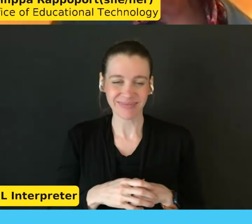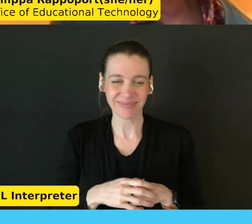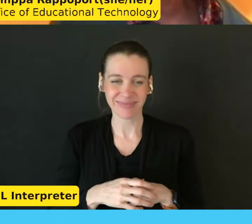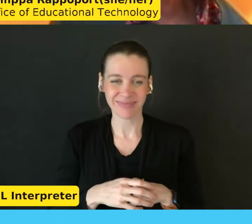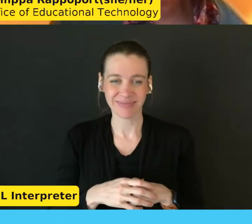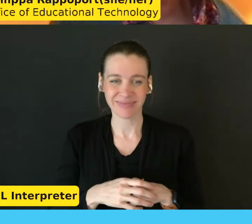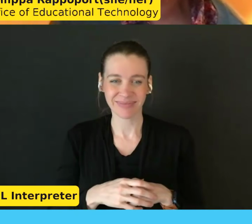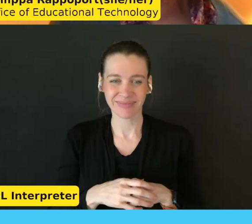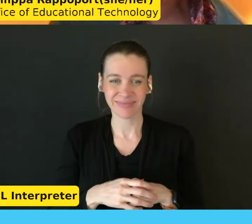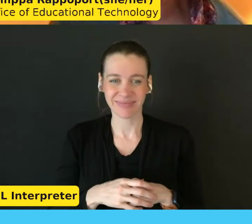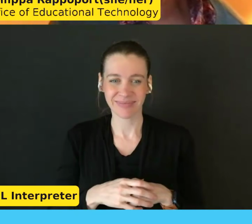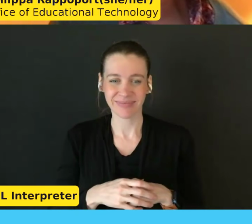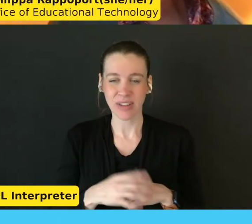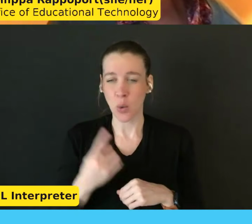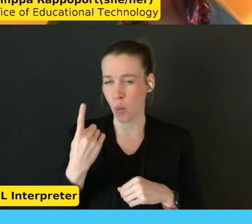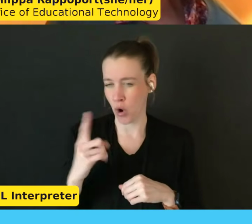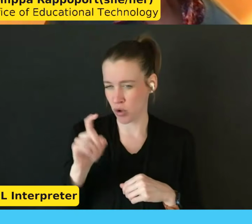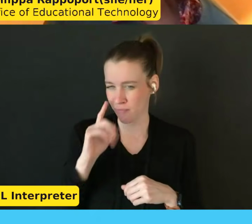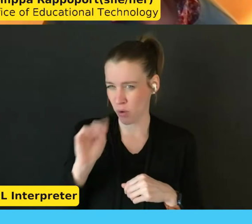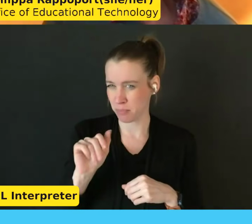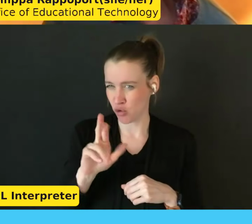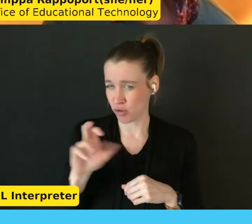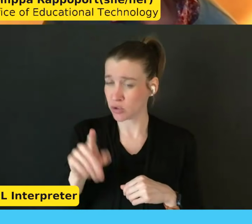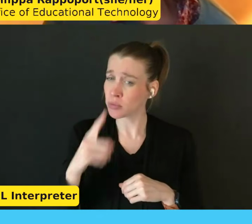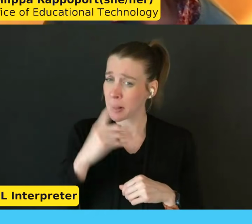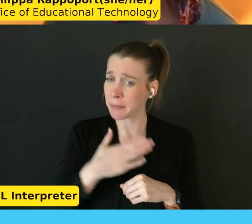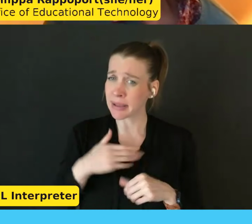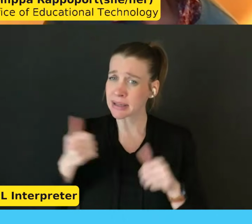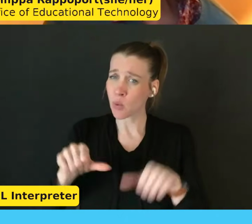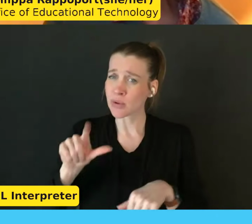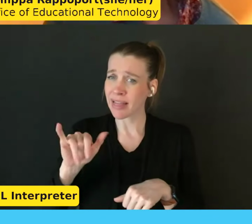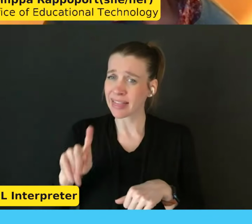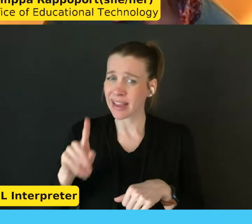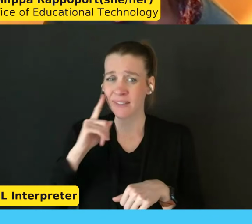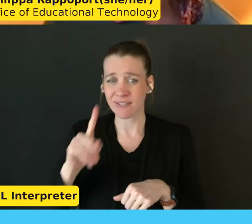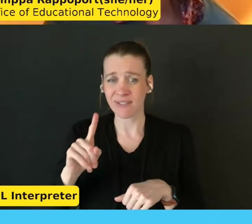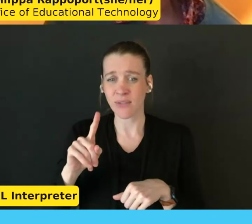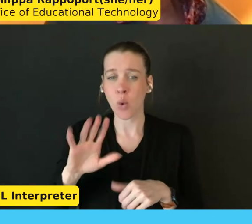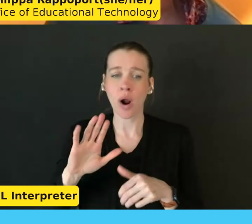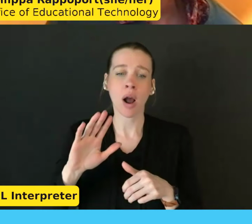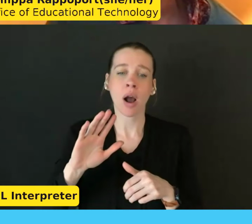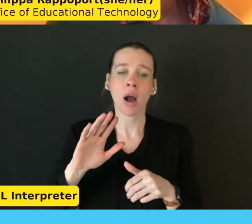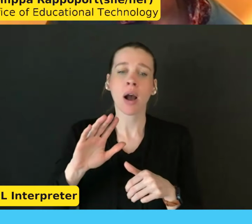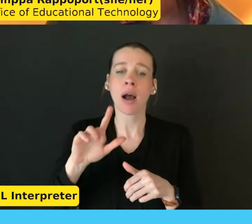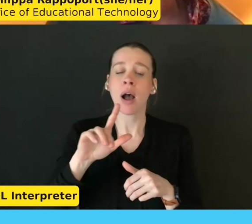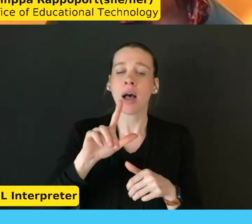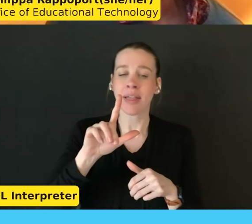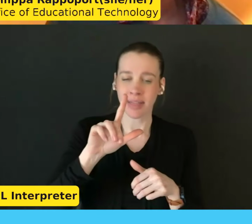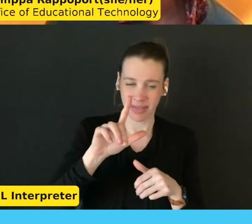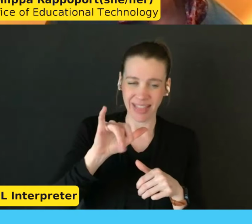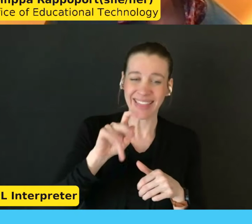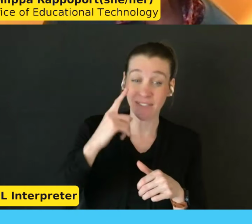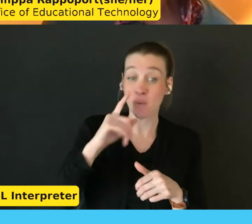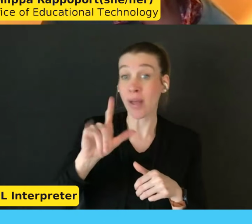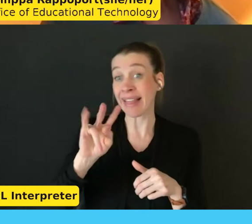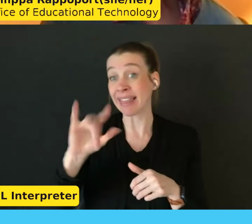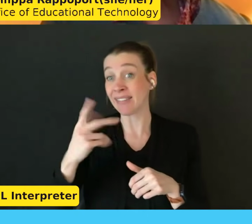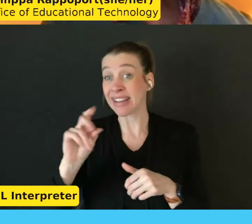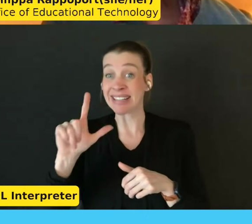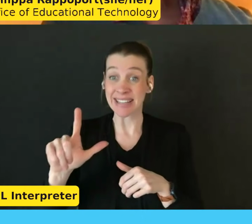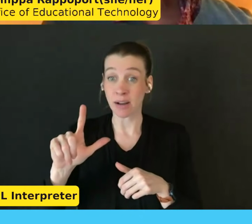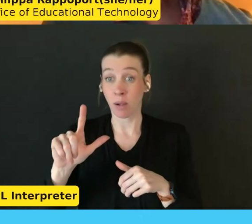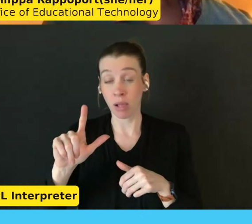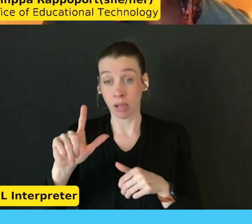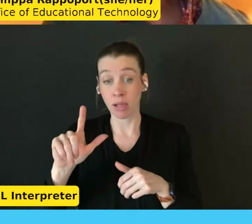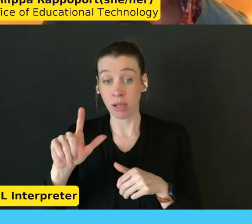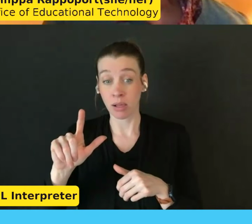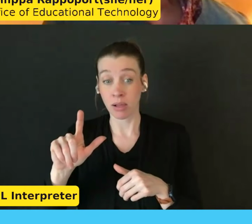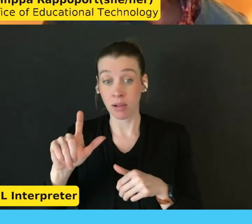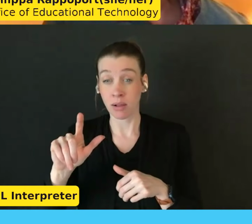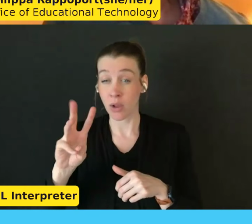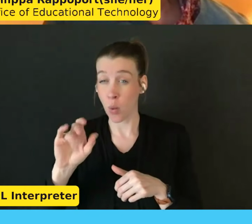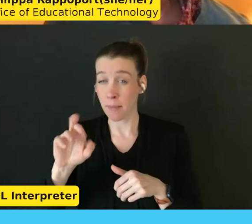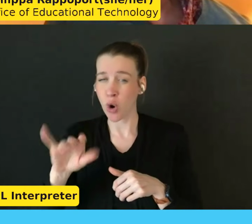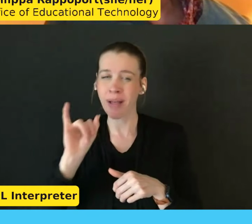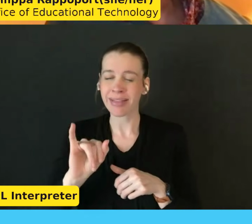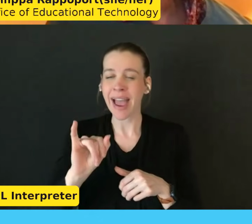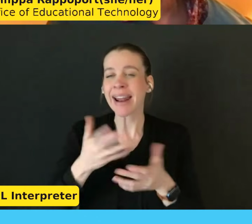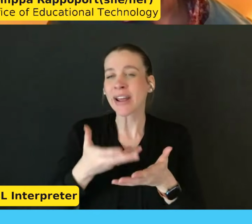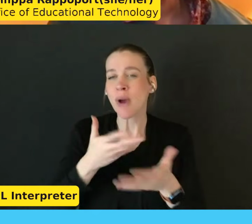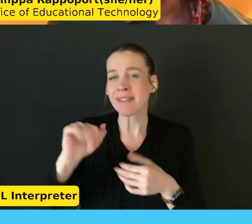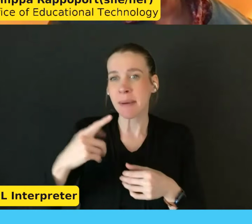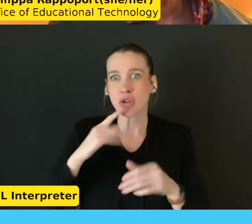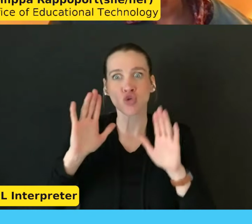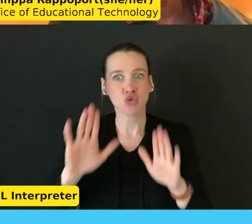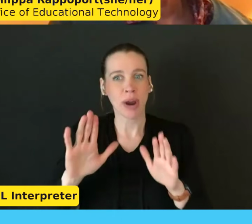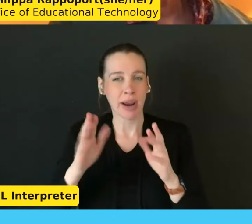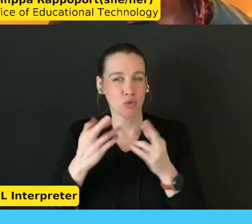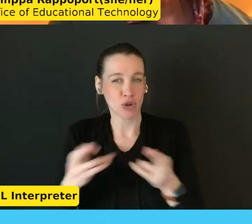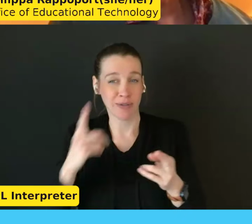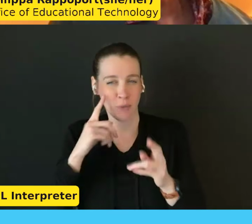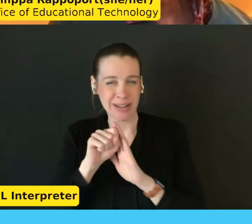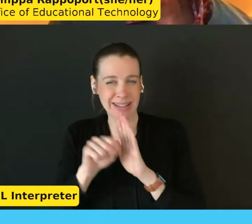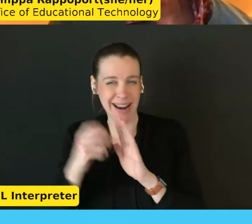So sorry to go over time.